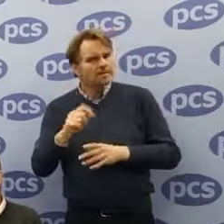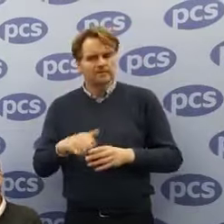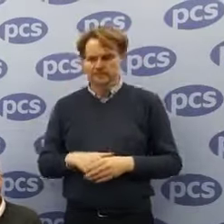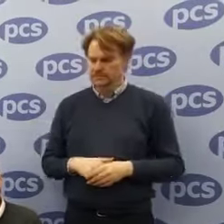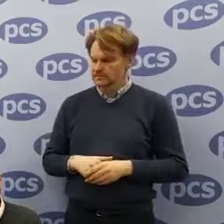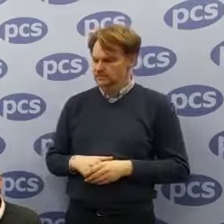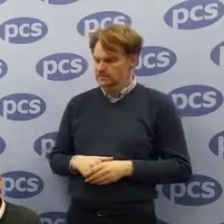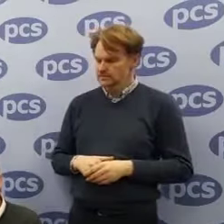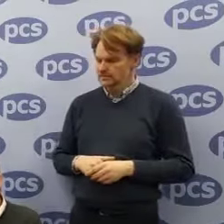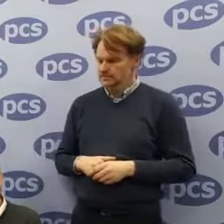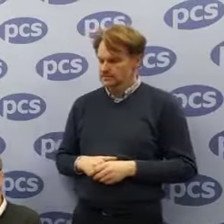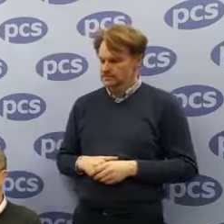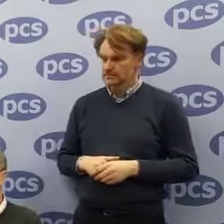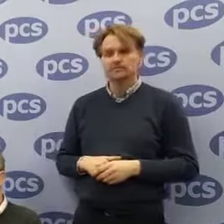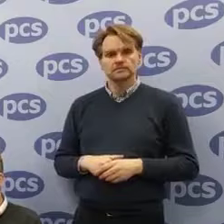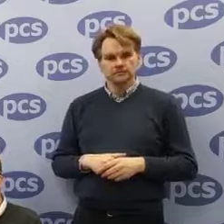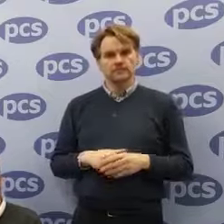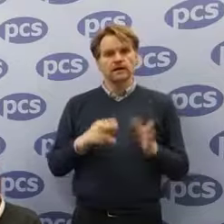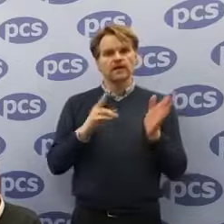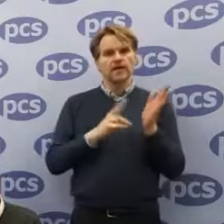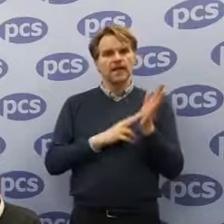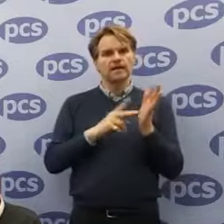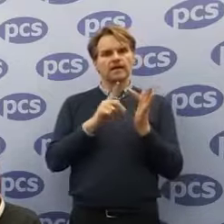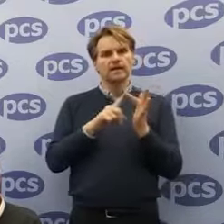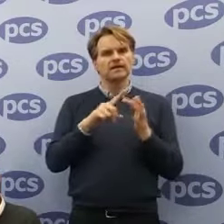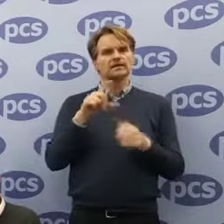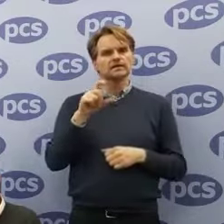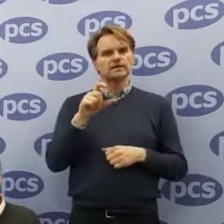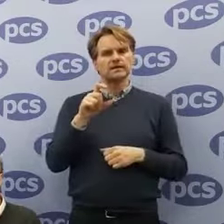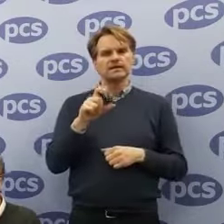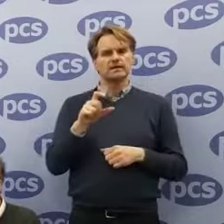last year, the NEC is not proposing that we have a ballot and then just have